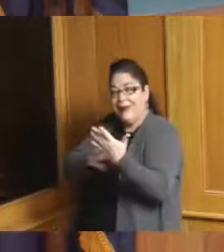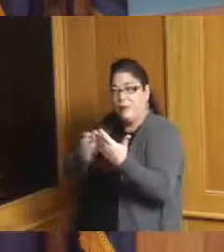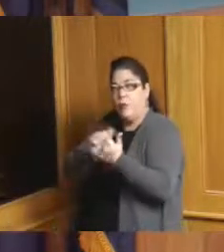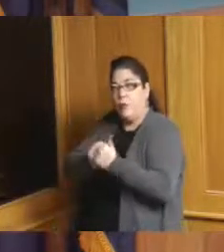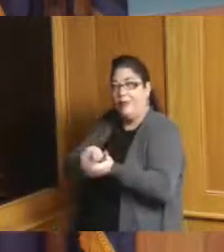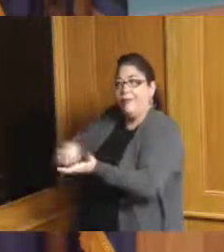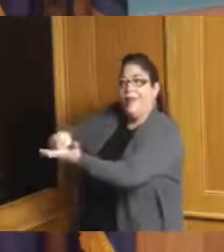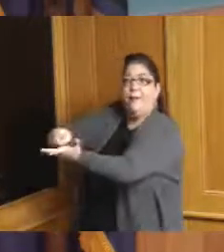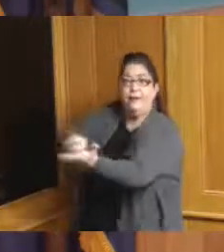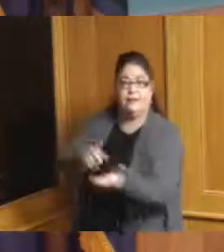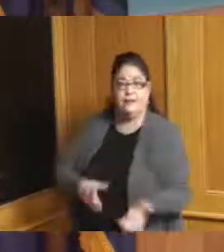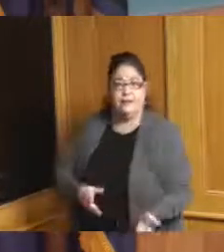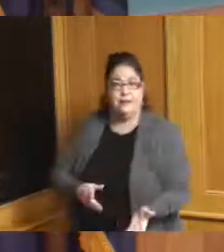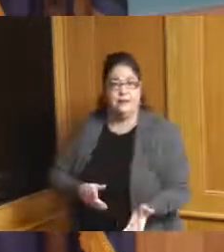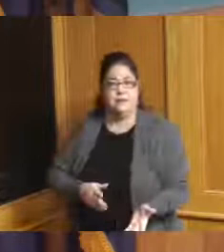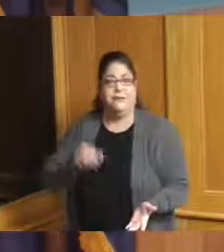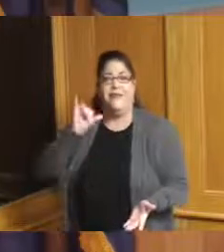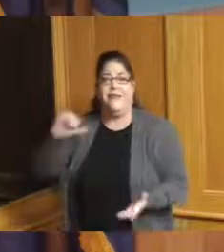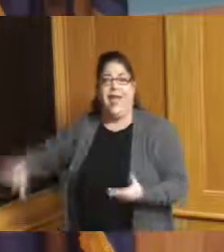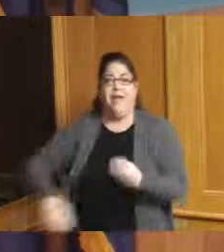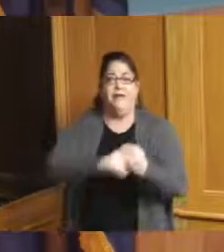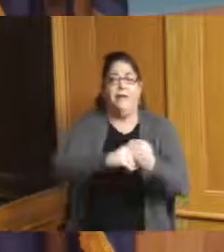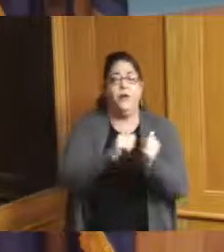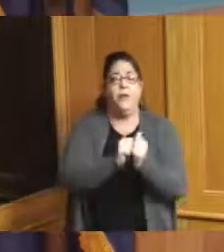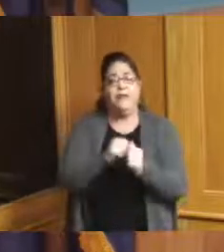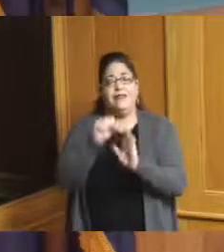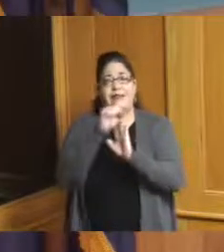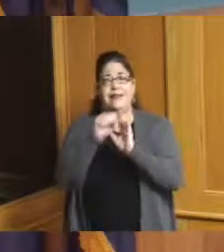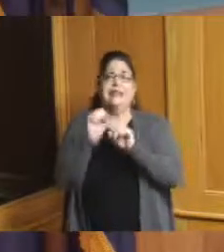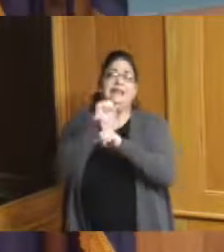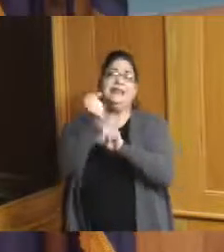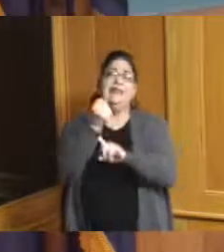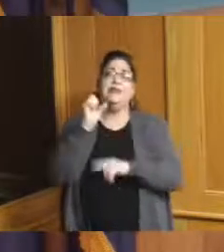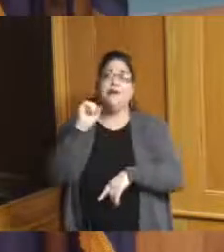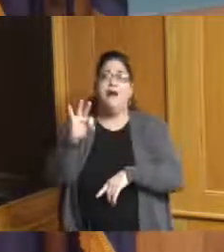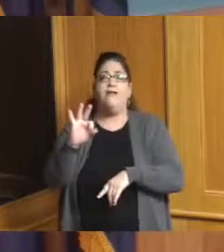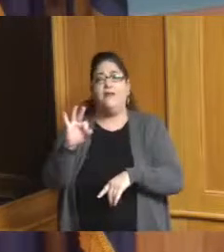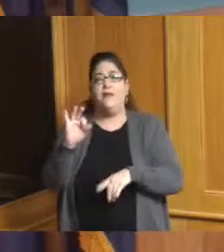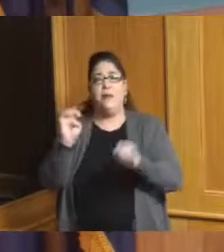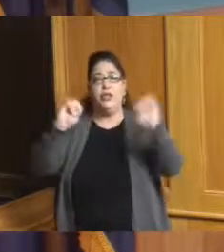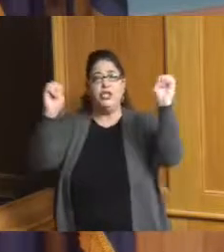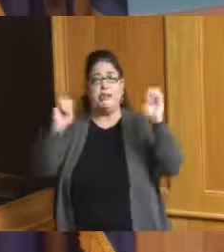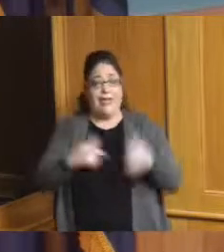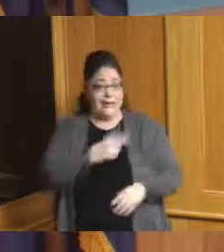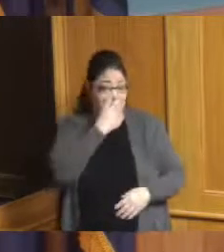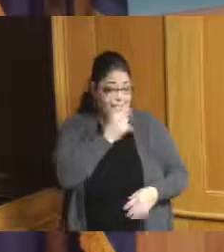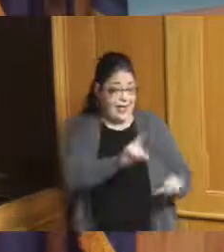put that in the state of emergency so we have the health I see two things testing and backlog